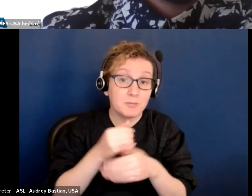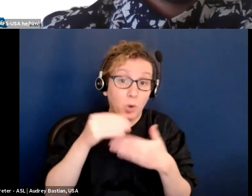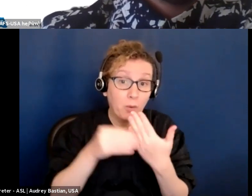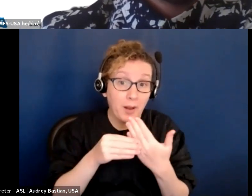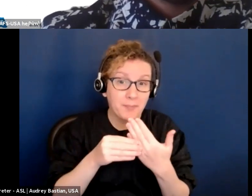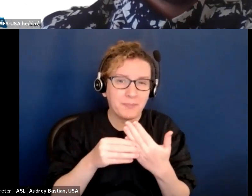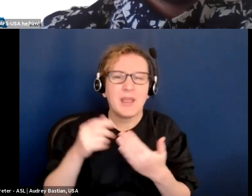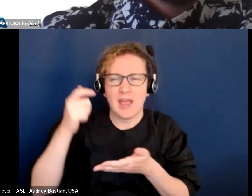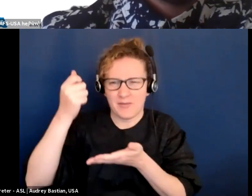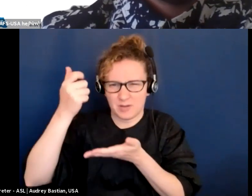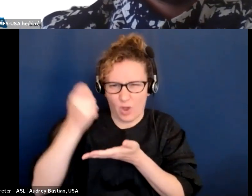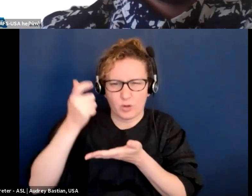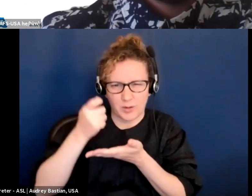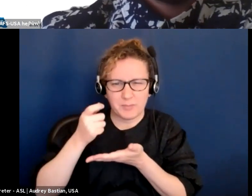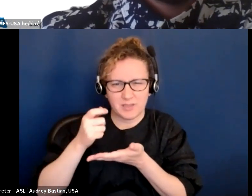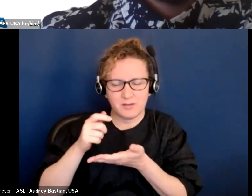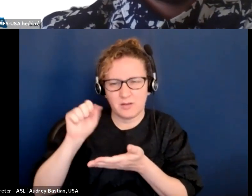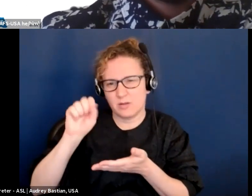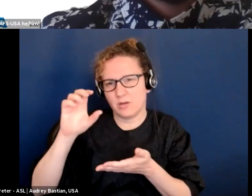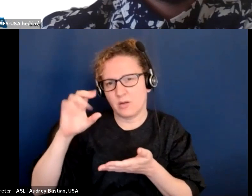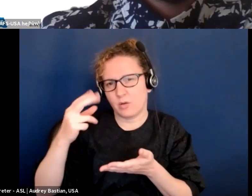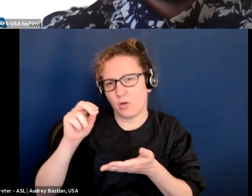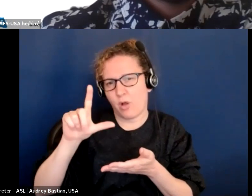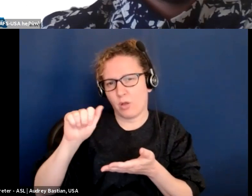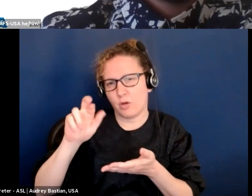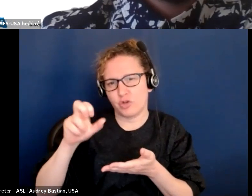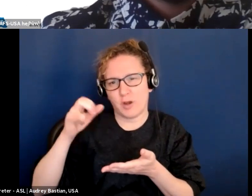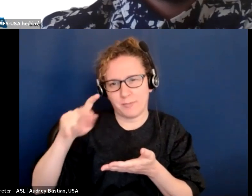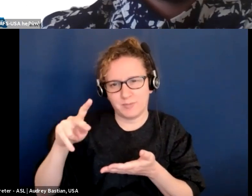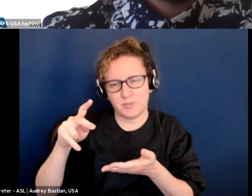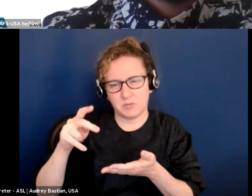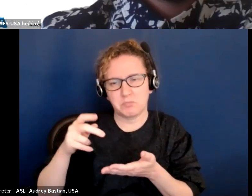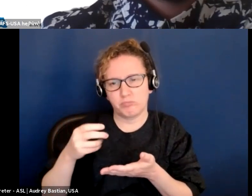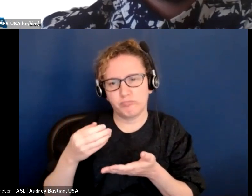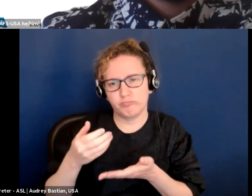The main one I guide students toward is the diversity scholarship, which can be anywhere